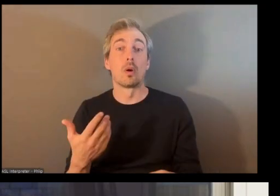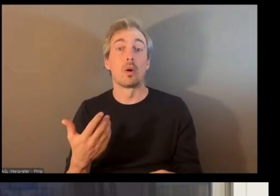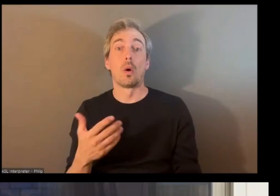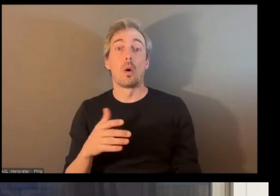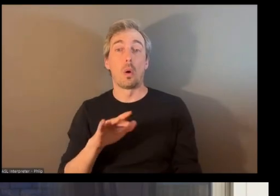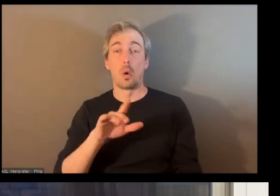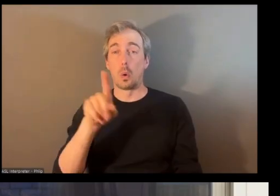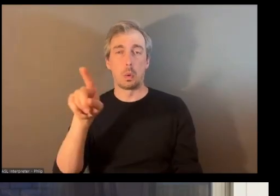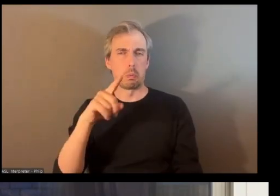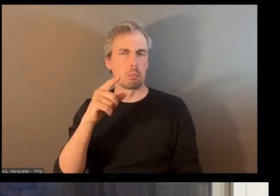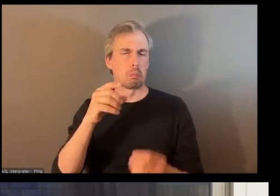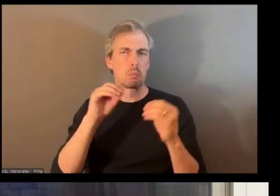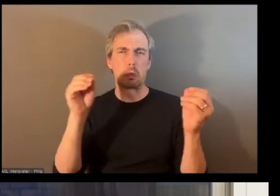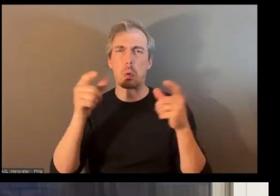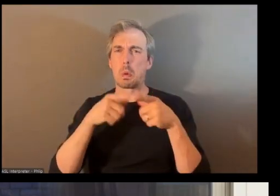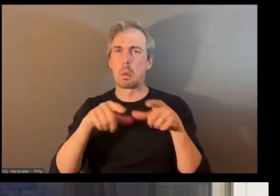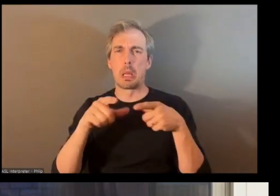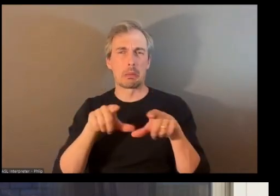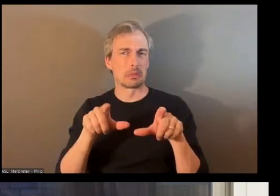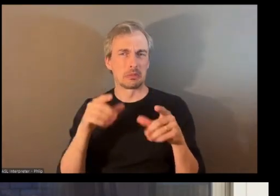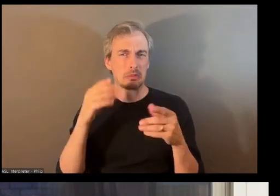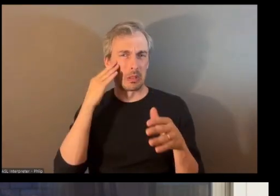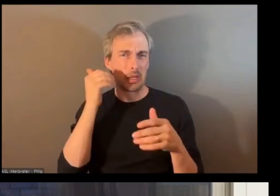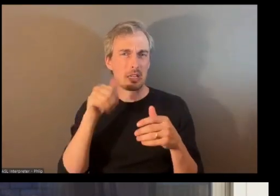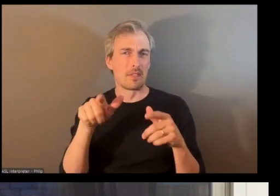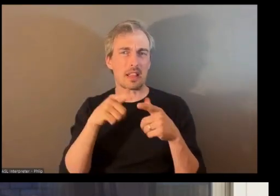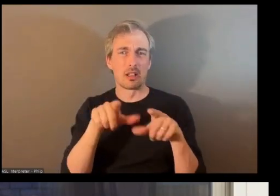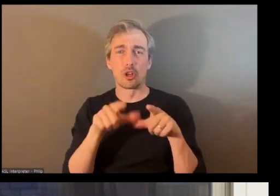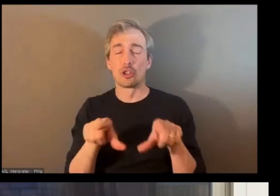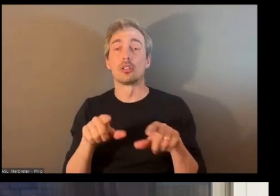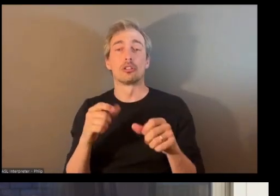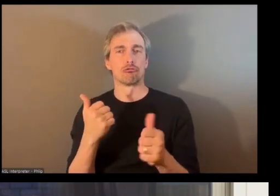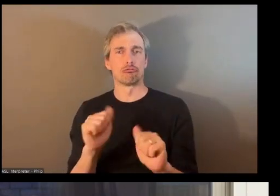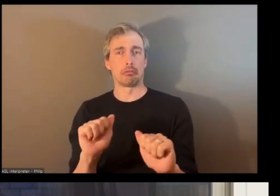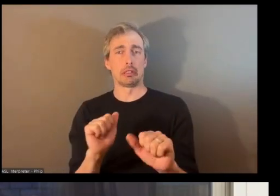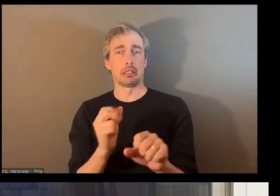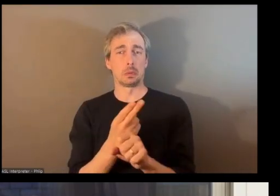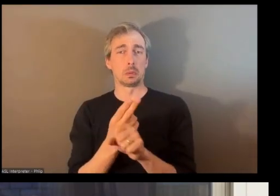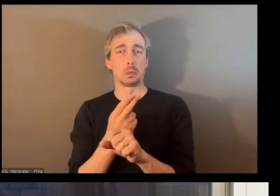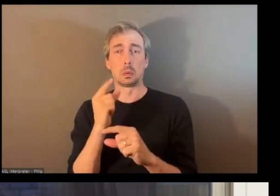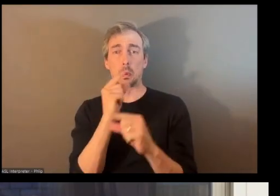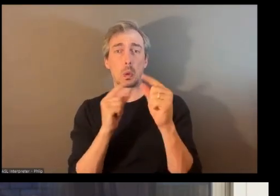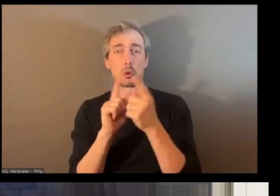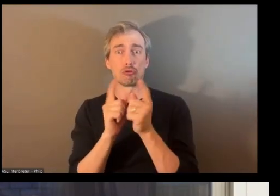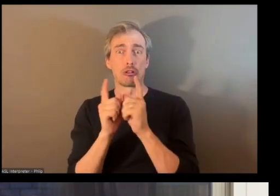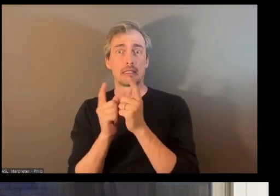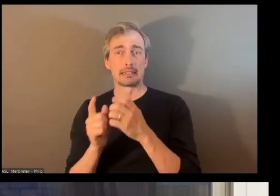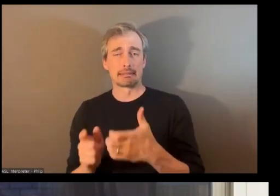scan it with their Google Translate app, you know, something might not be caught,